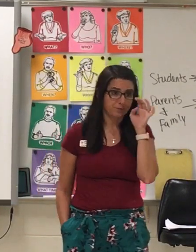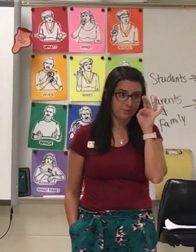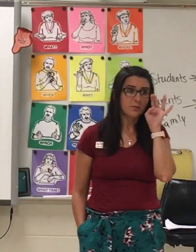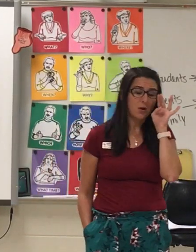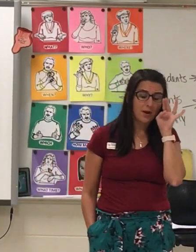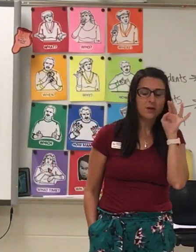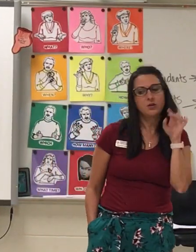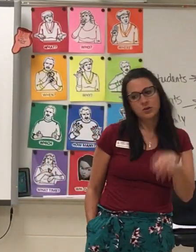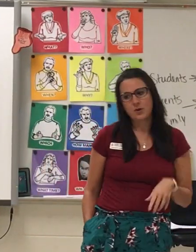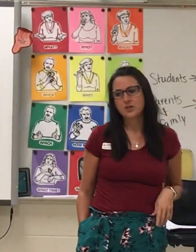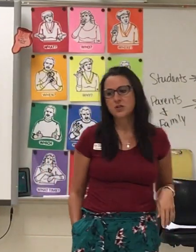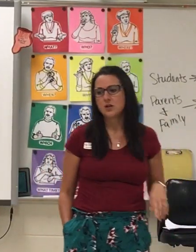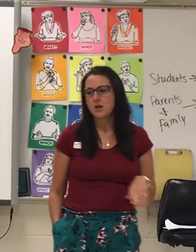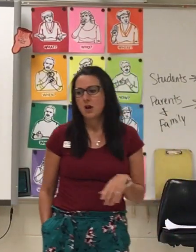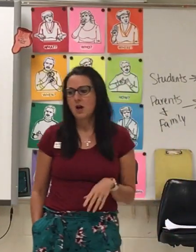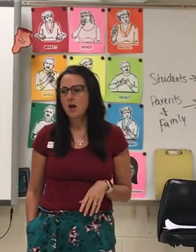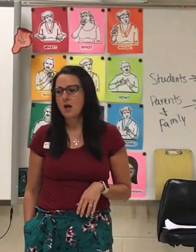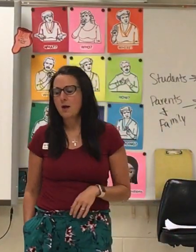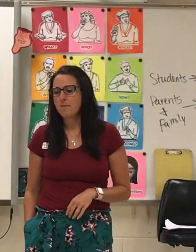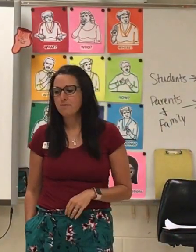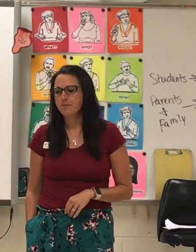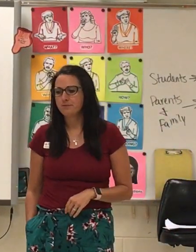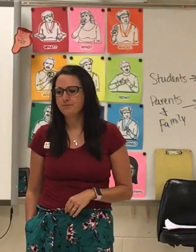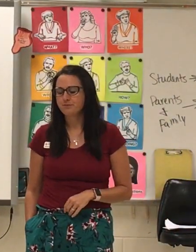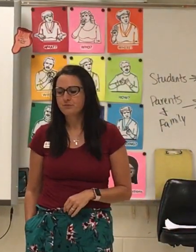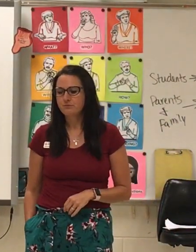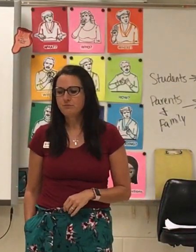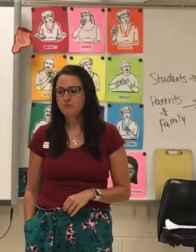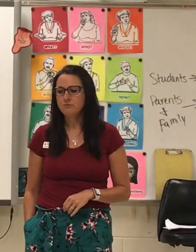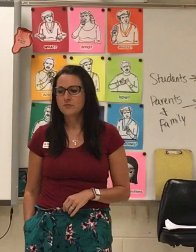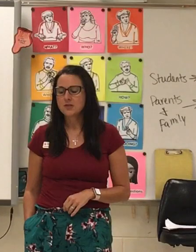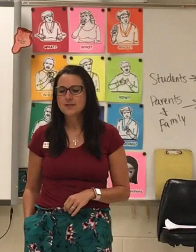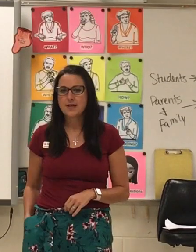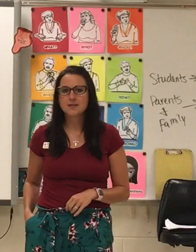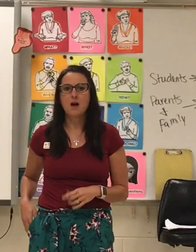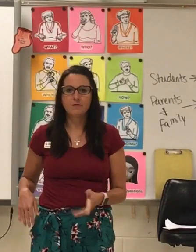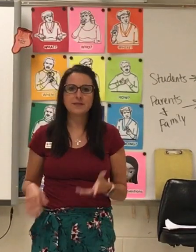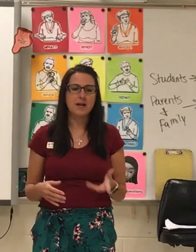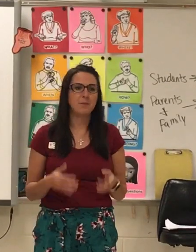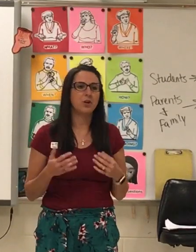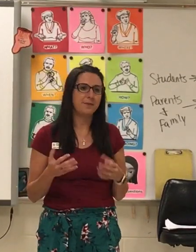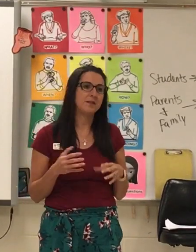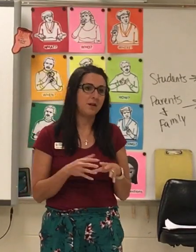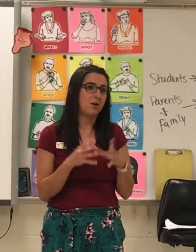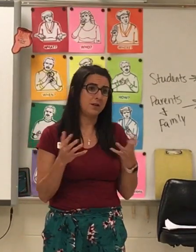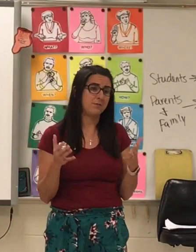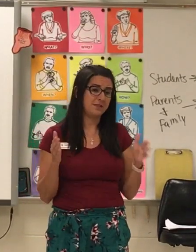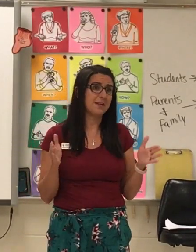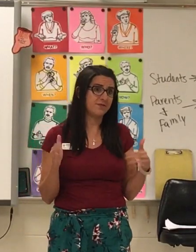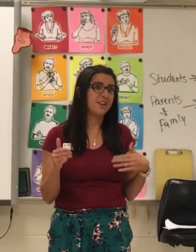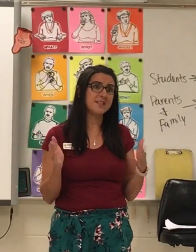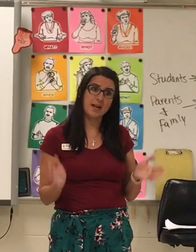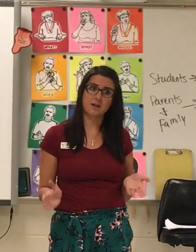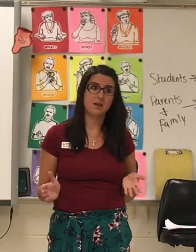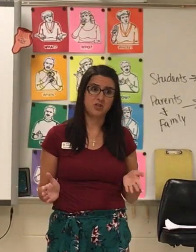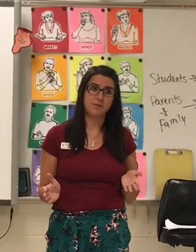okay good question test often time are going to be done on to a fair technology